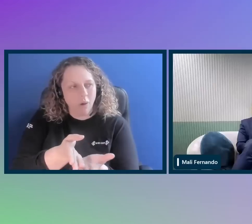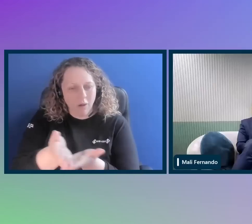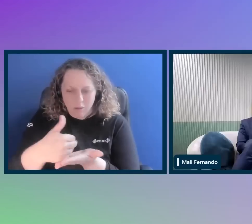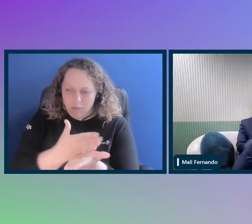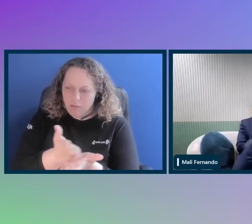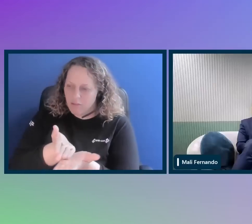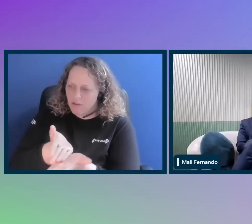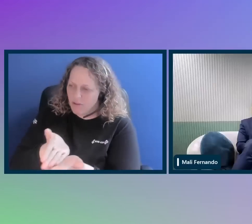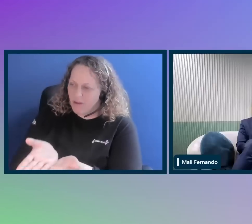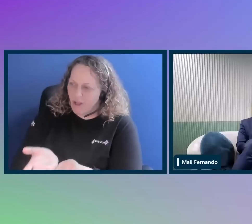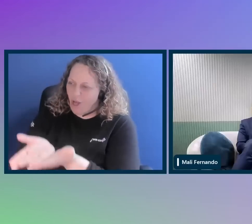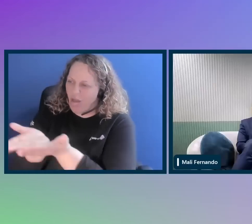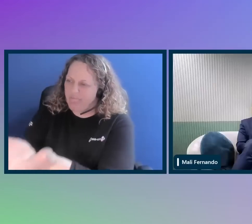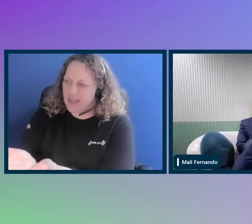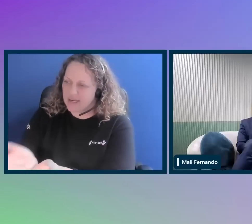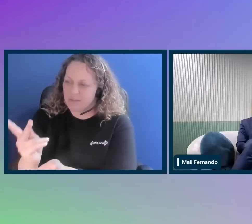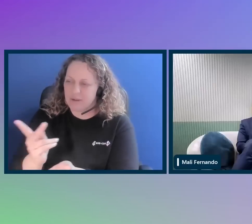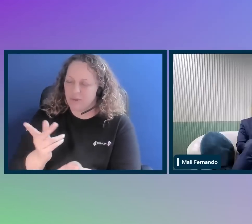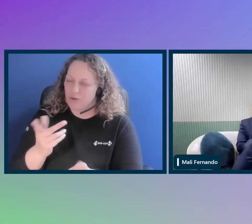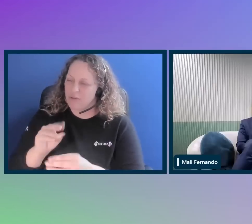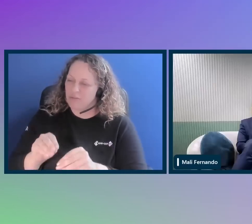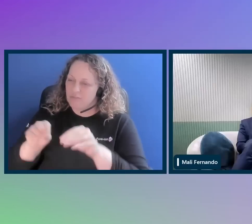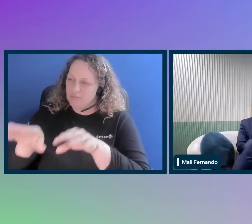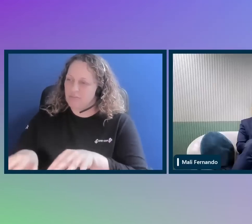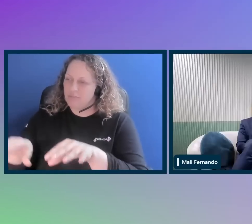So I am sure you are going to make a big impact.